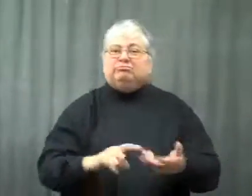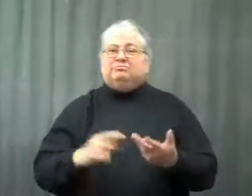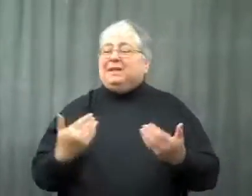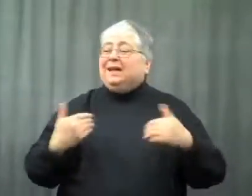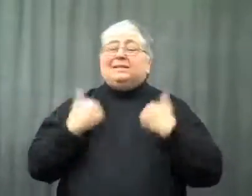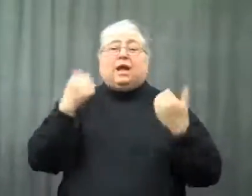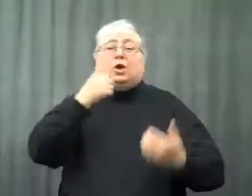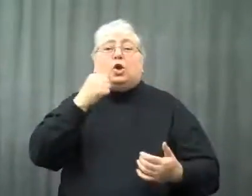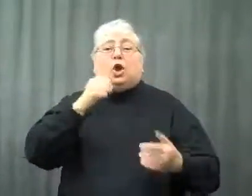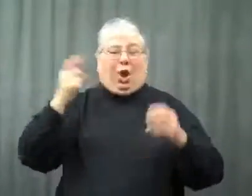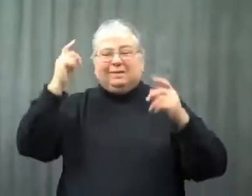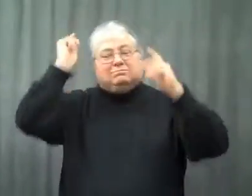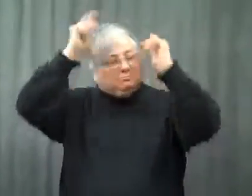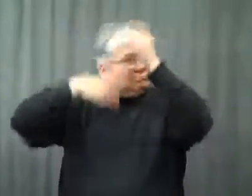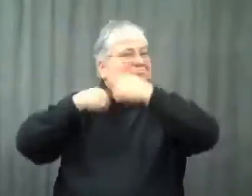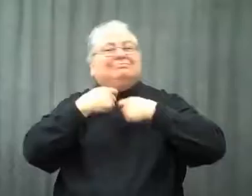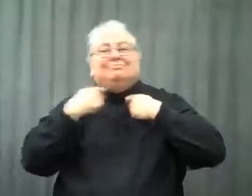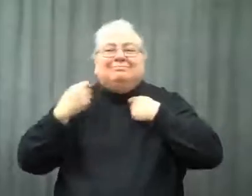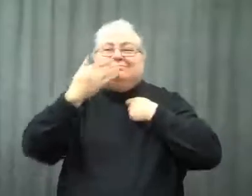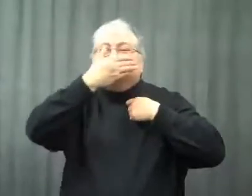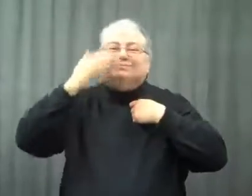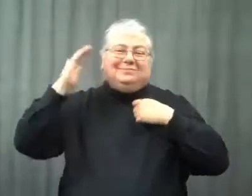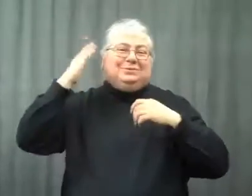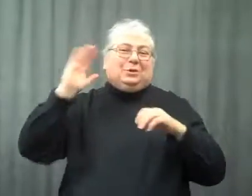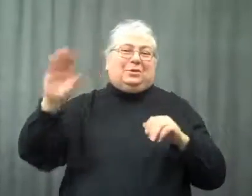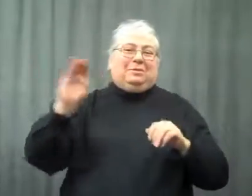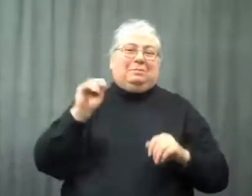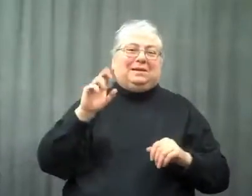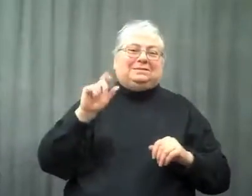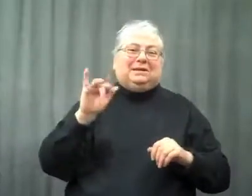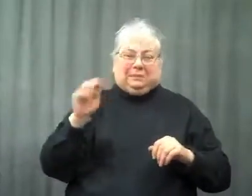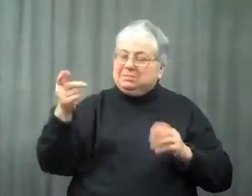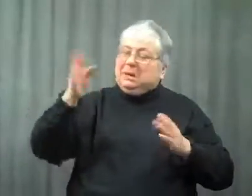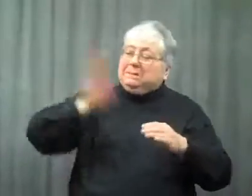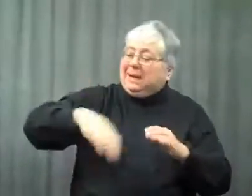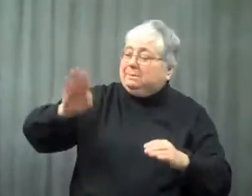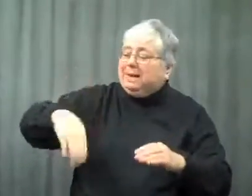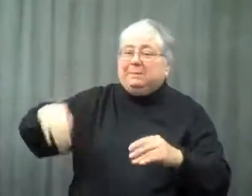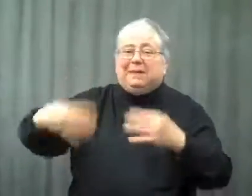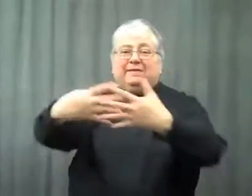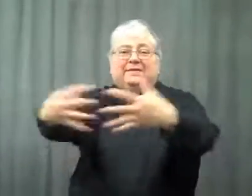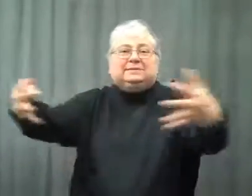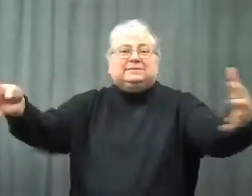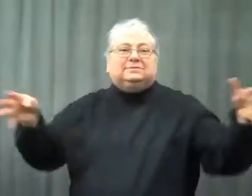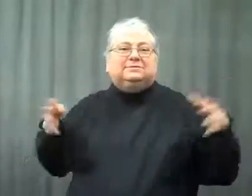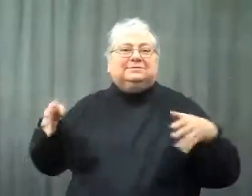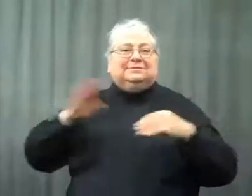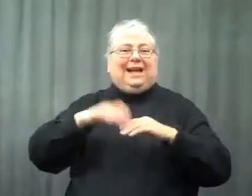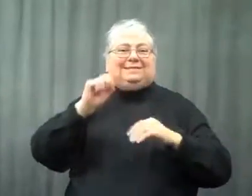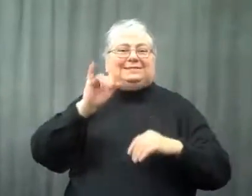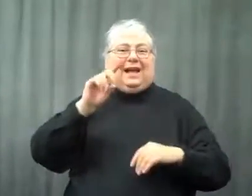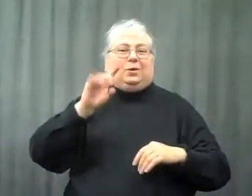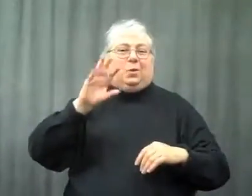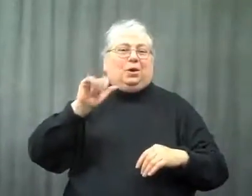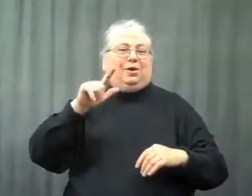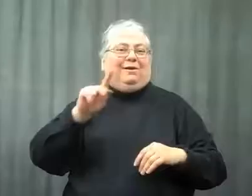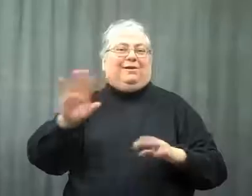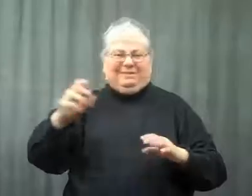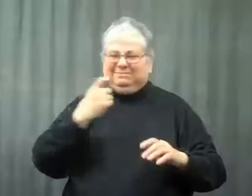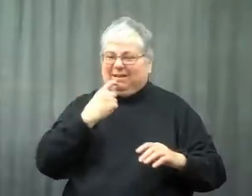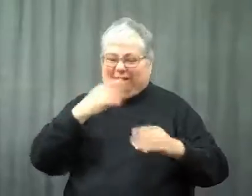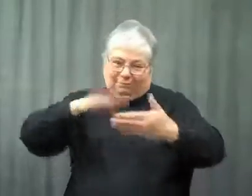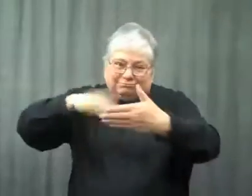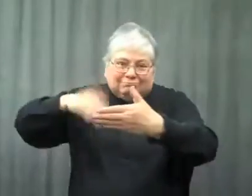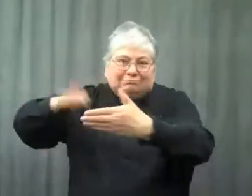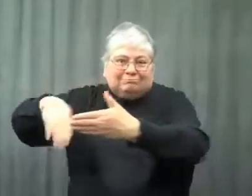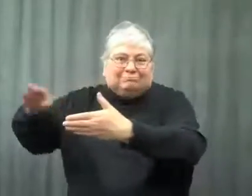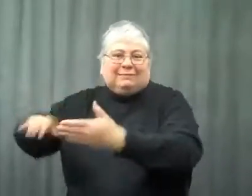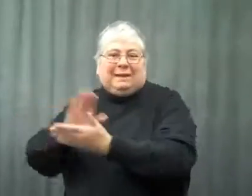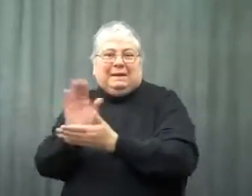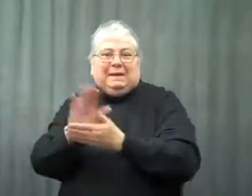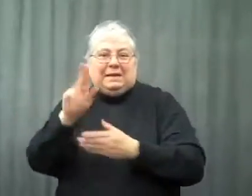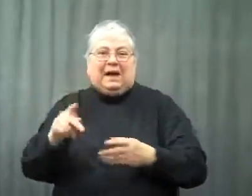Young girls in veils painted the metal fence along the sidewalks.